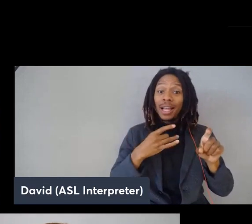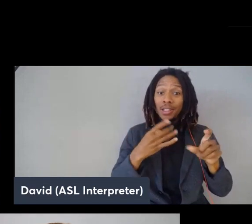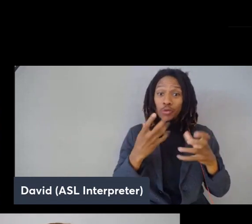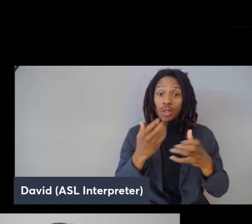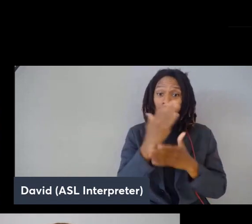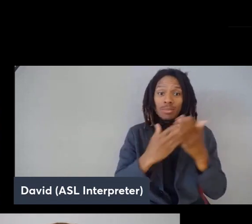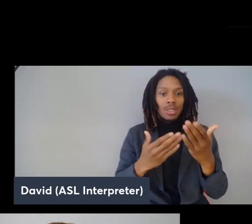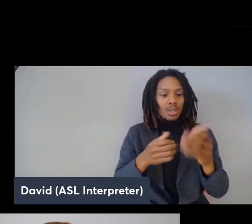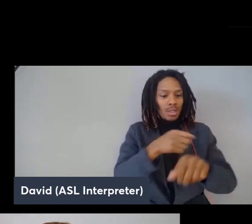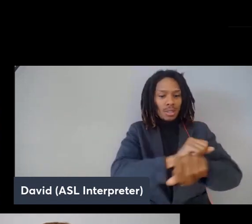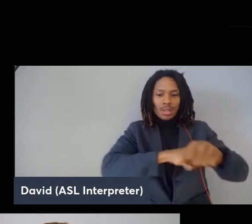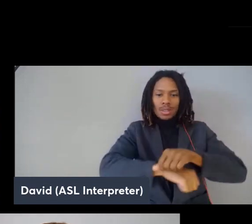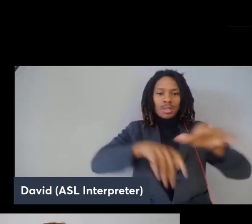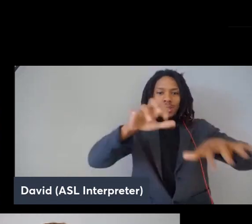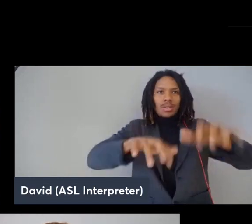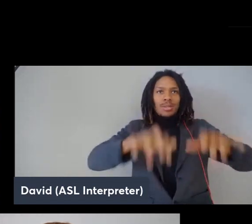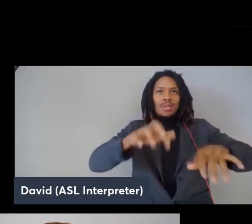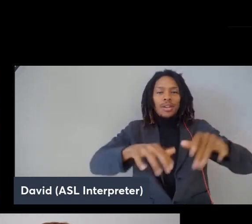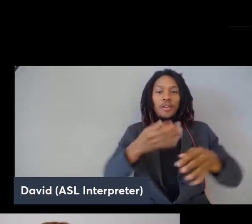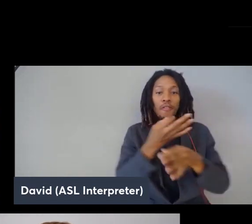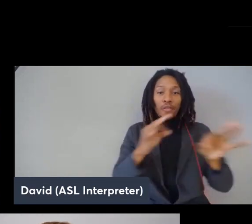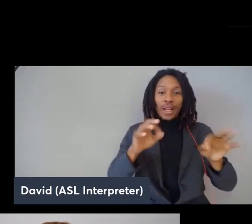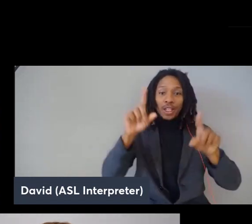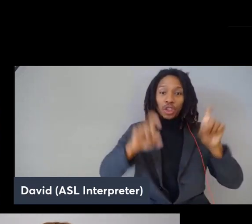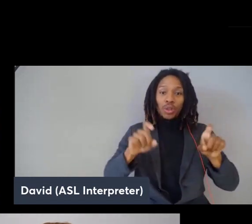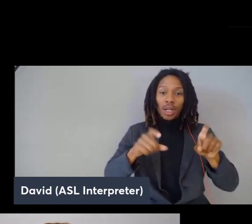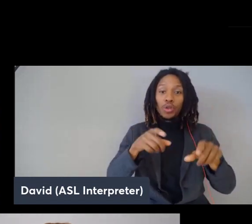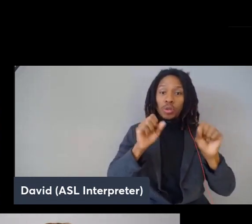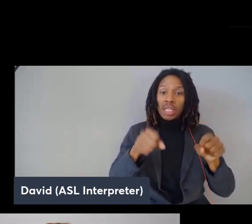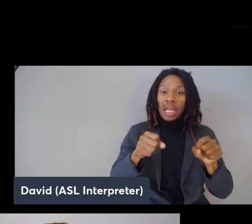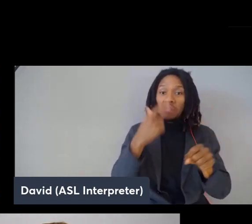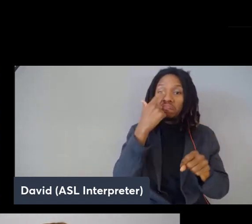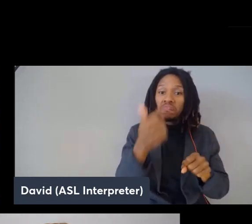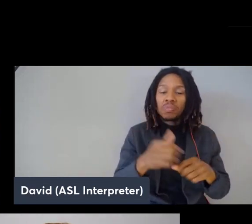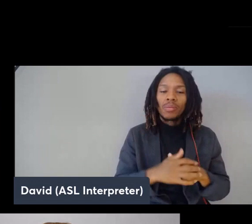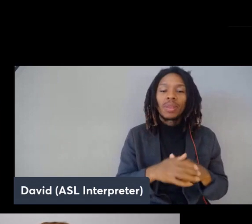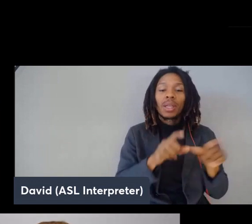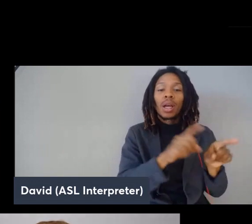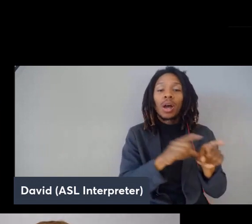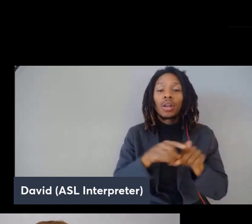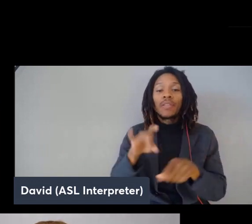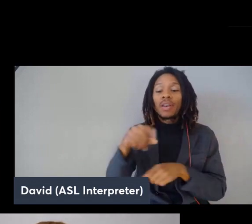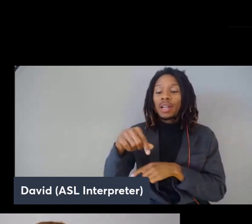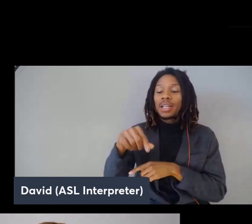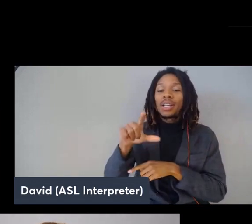and you wanna launch a free trial, you can do it right there. You can also find Qlik on the AWS Marketplace,